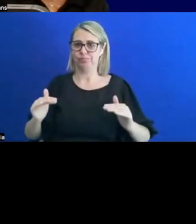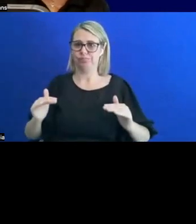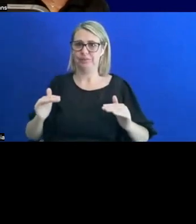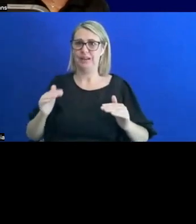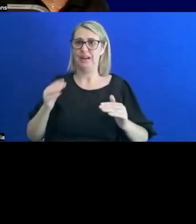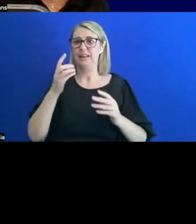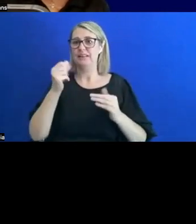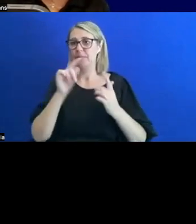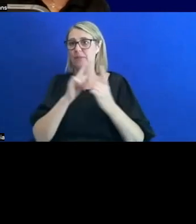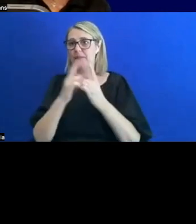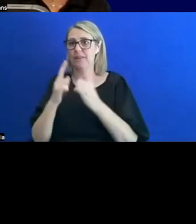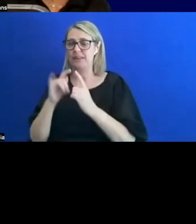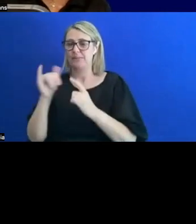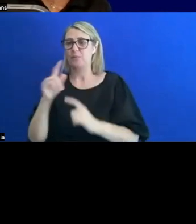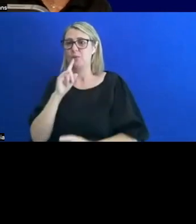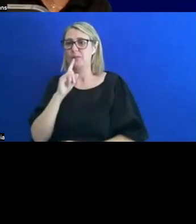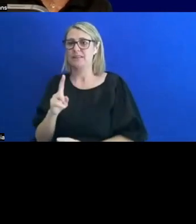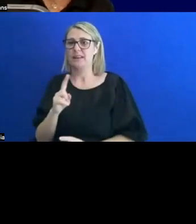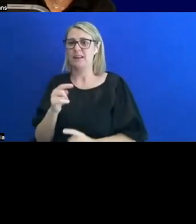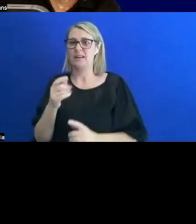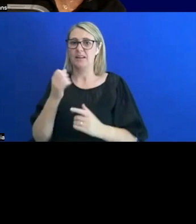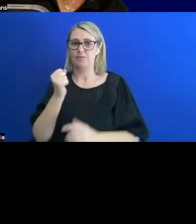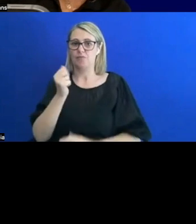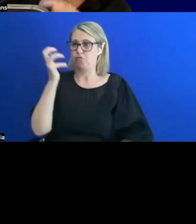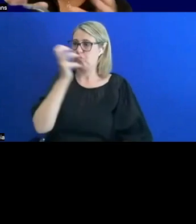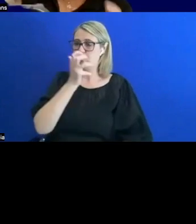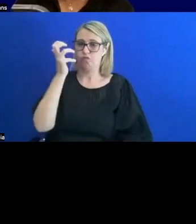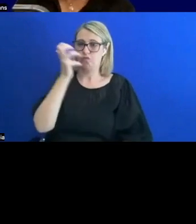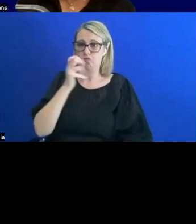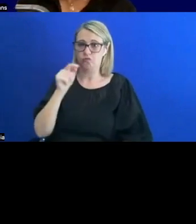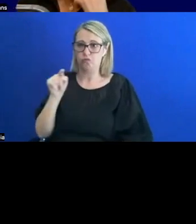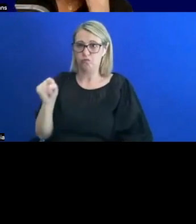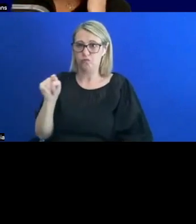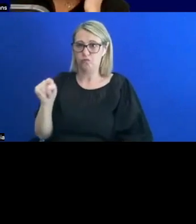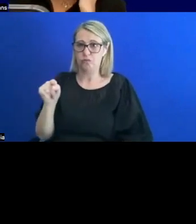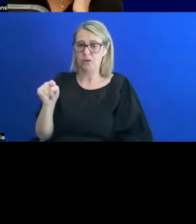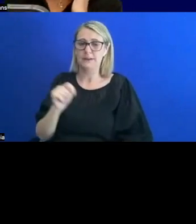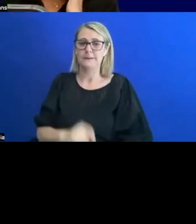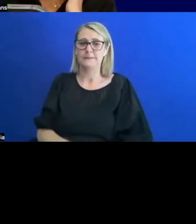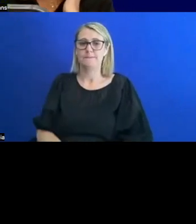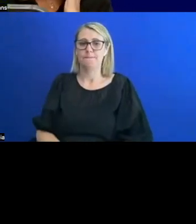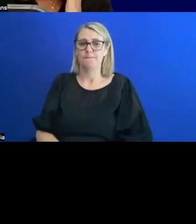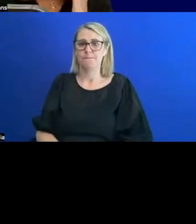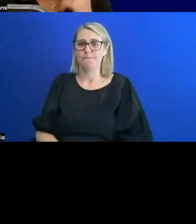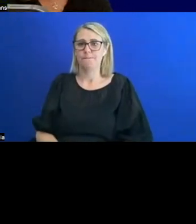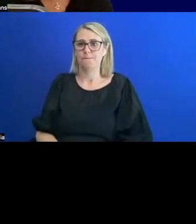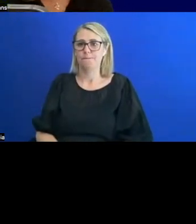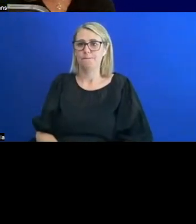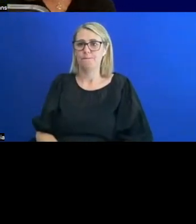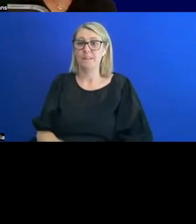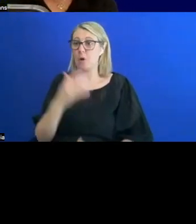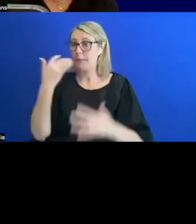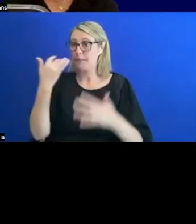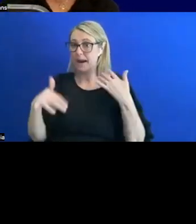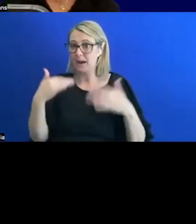might classify as having danger connected to. So for example pain, if the individual has a